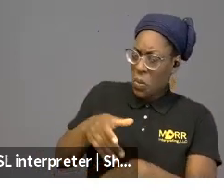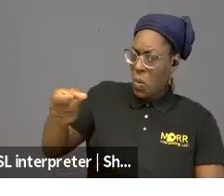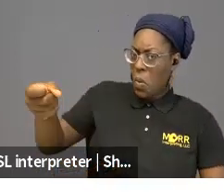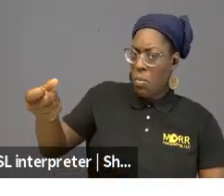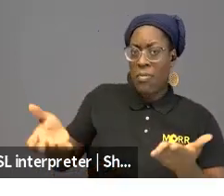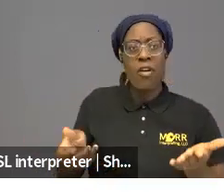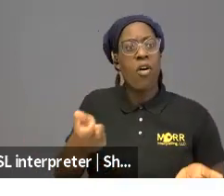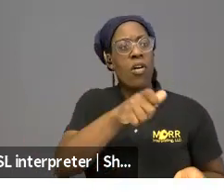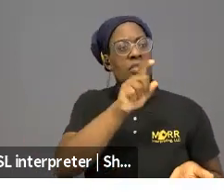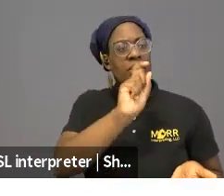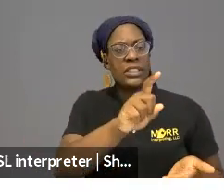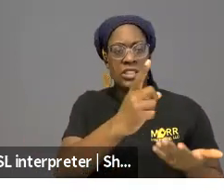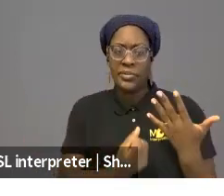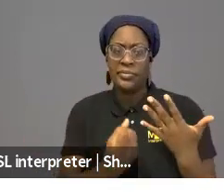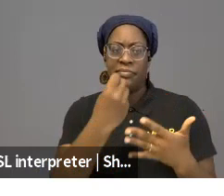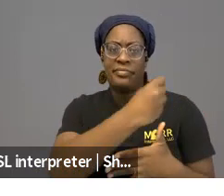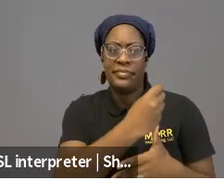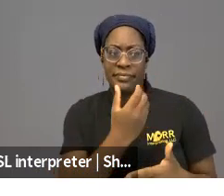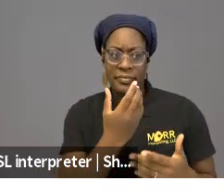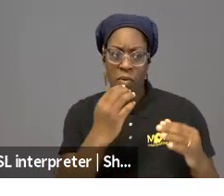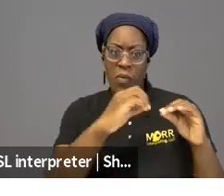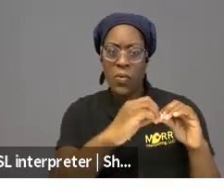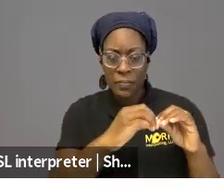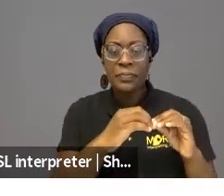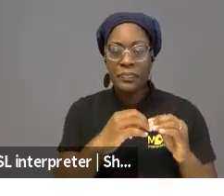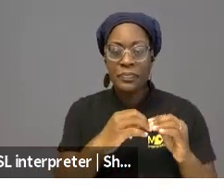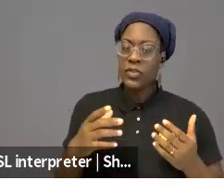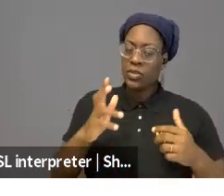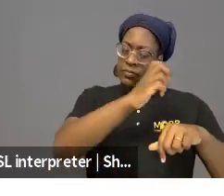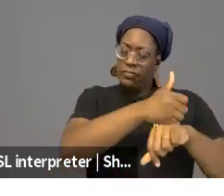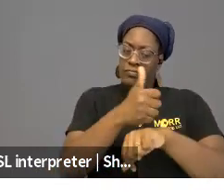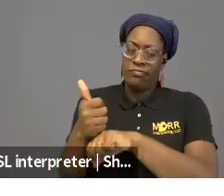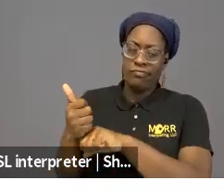the intentional creation of these channels for collaboration has been really essential to our